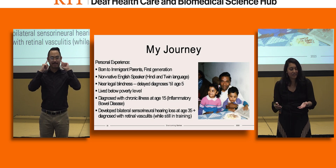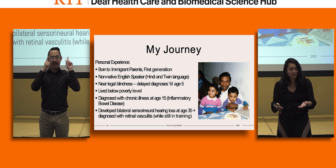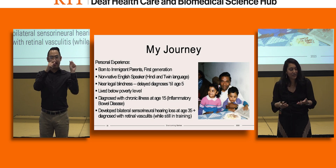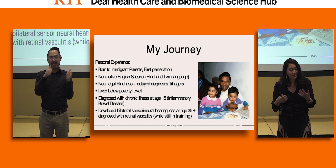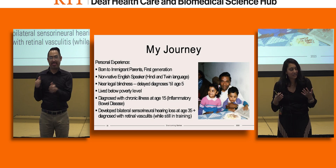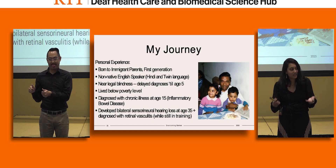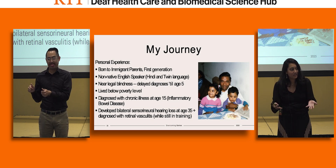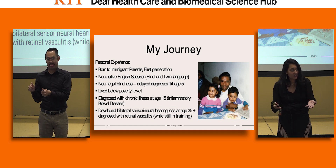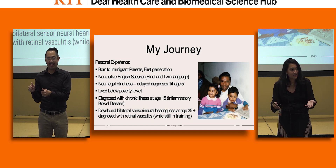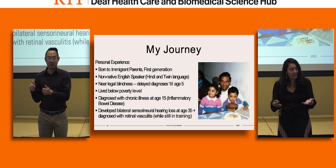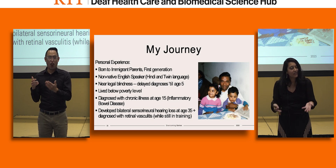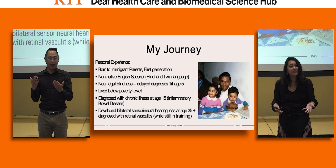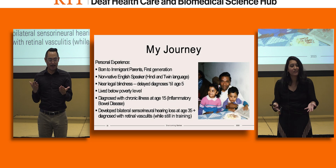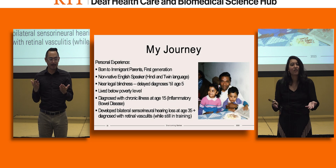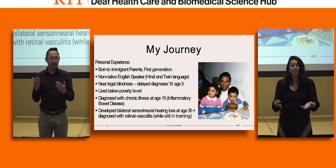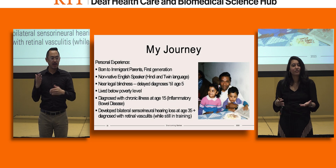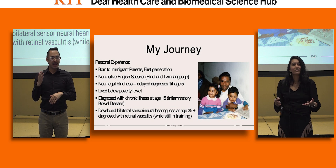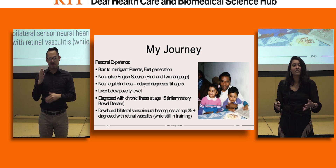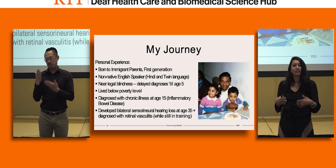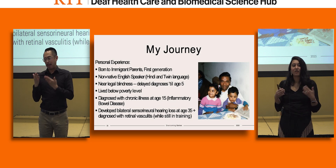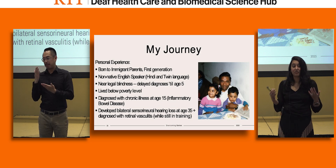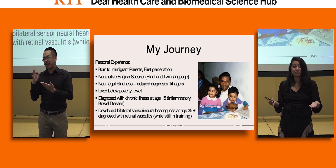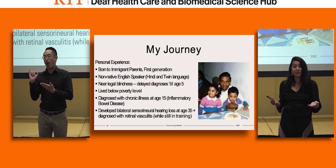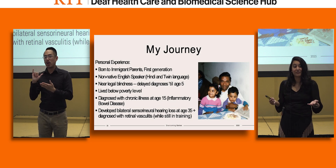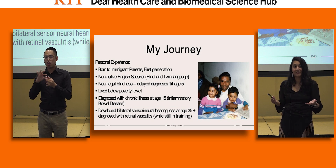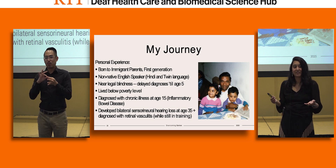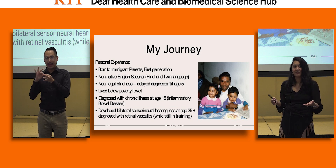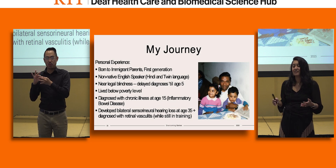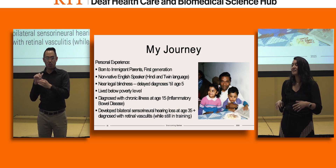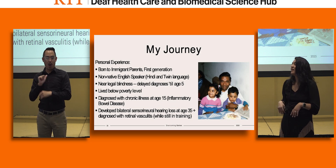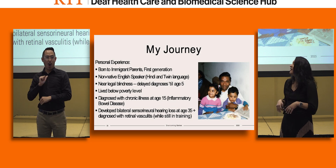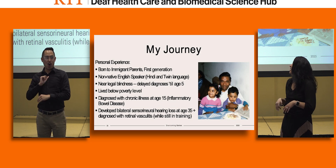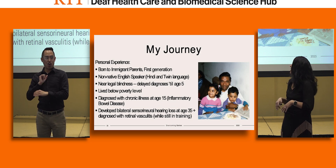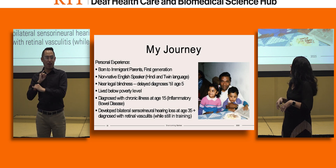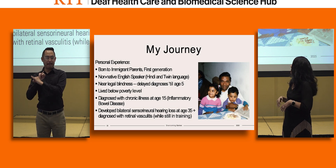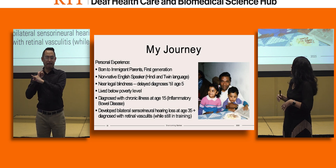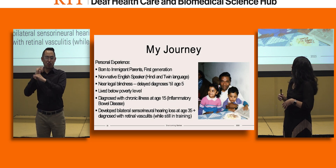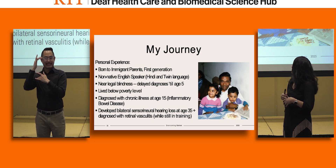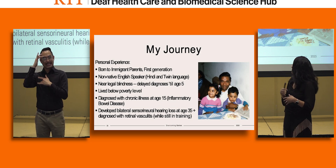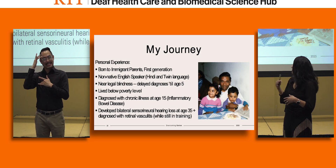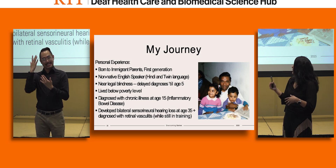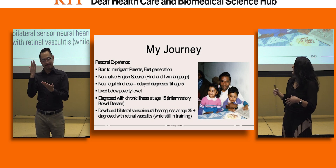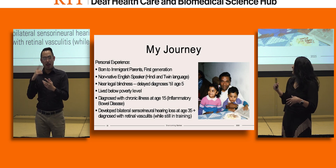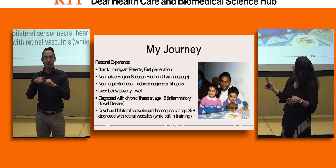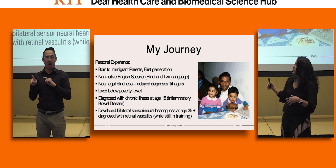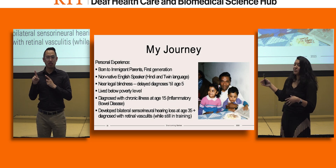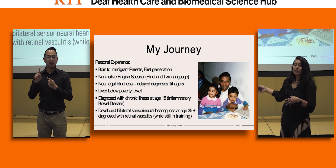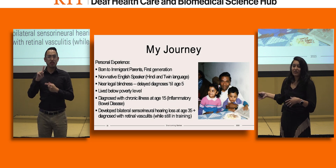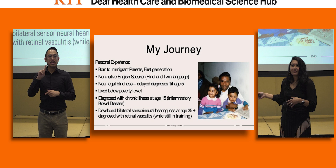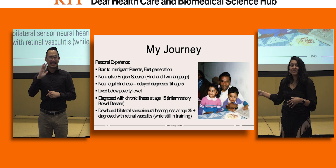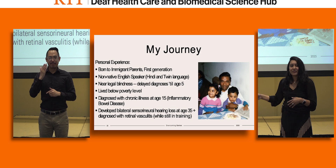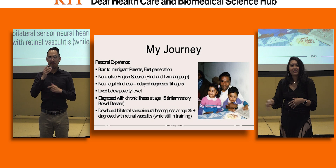but they think that it's likely also another autoimmune disease. But it's kind of been progressive,